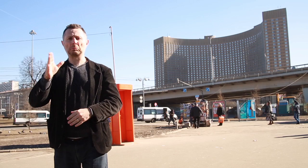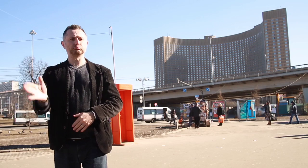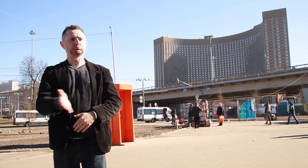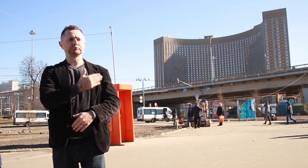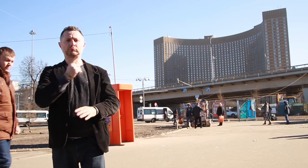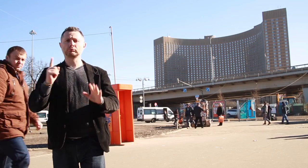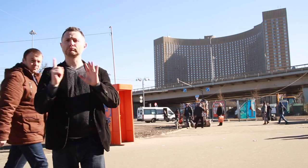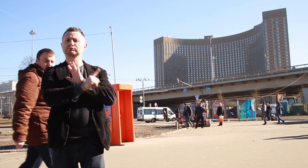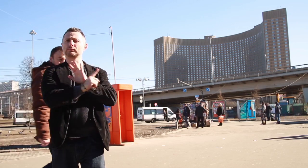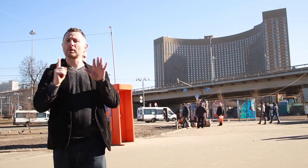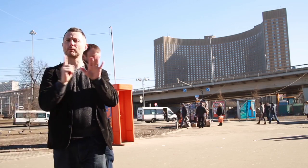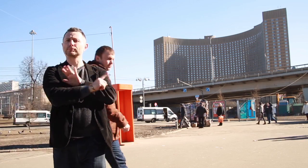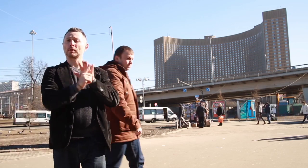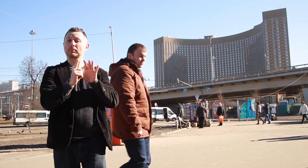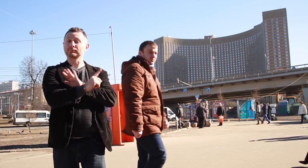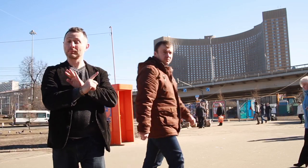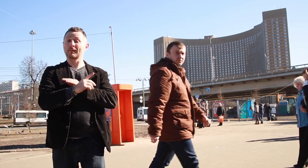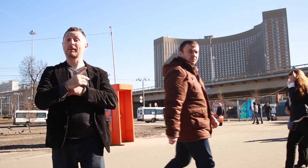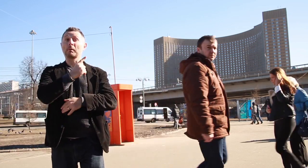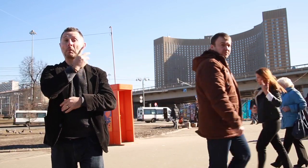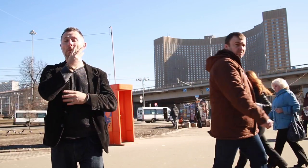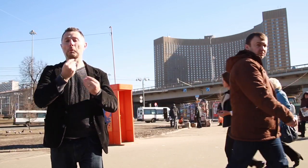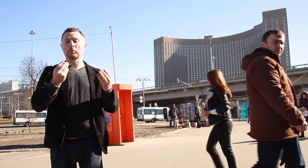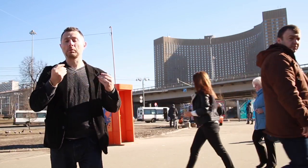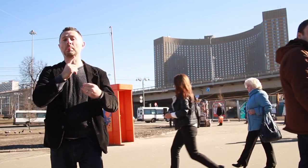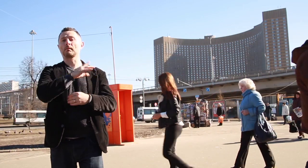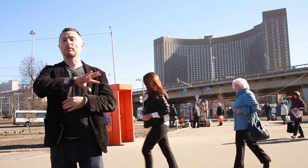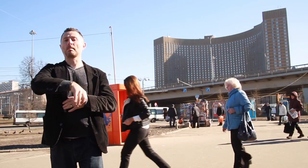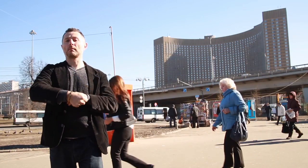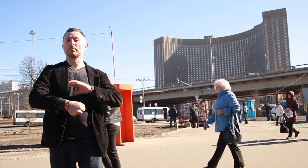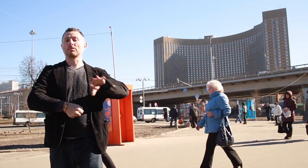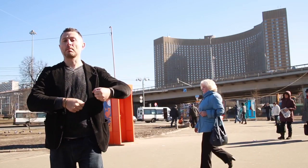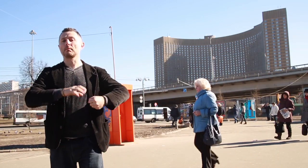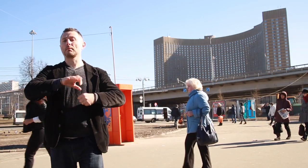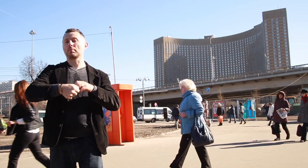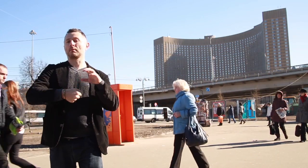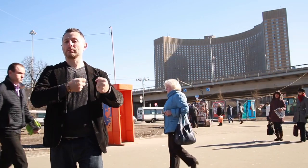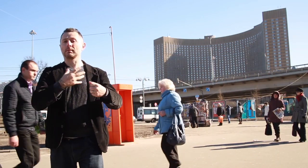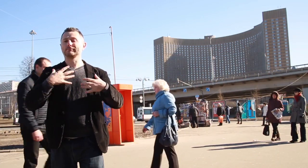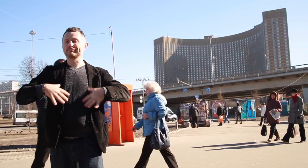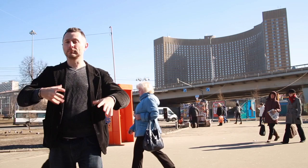These impersonators would then steal the foreign visitors’ clothes and goods to sell to Deaf people.